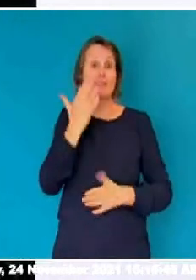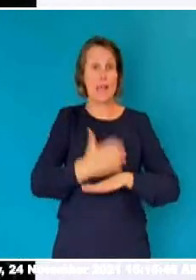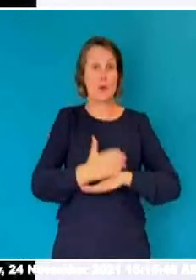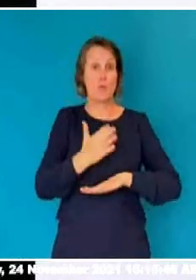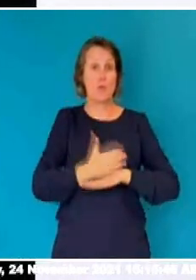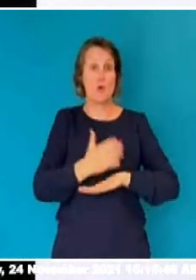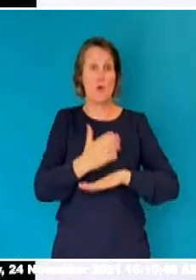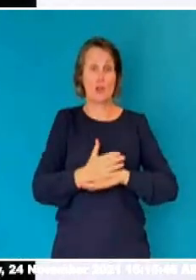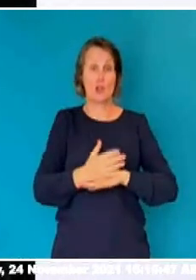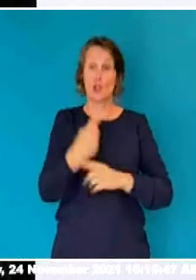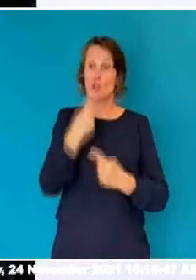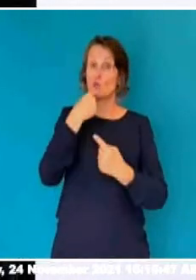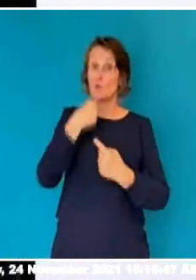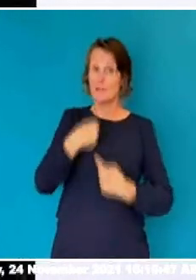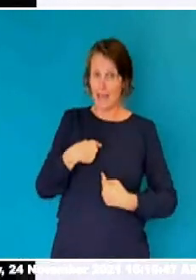Commission? Have I understood your evidence correctly?